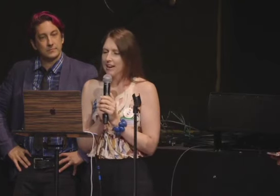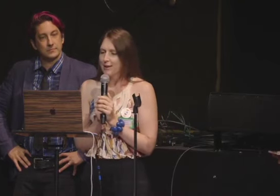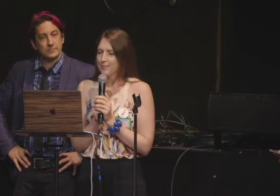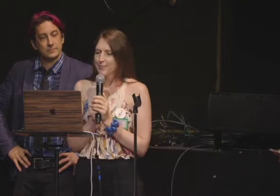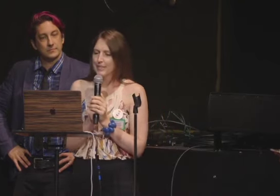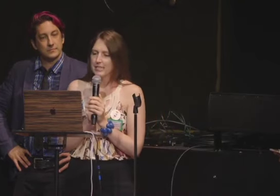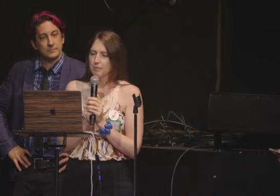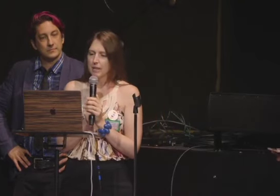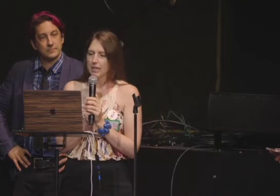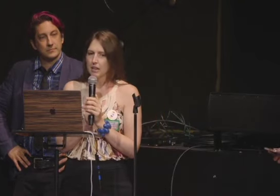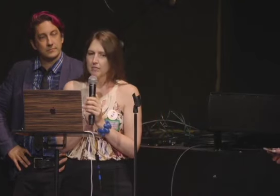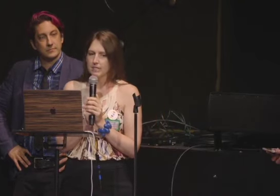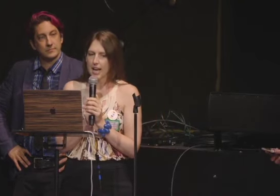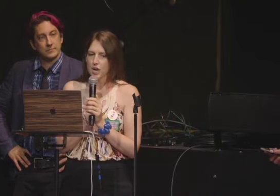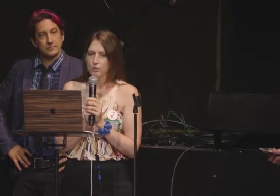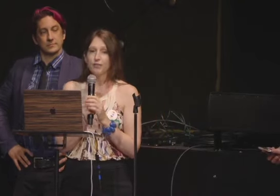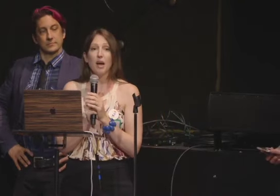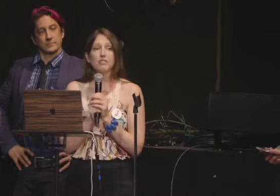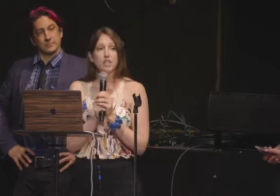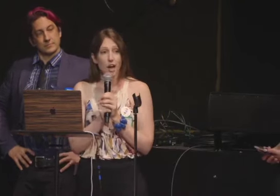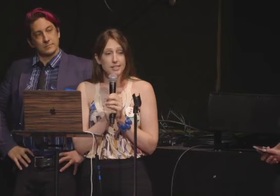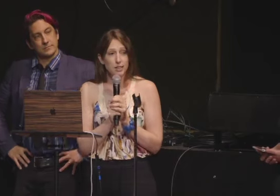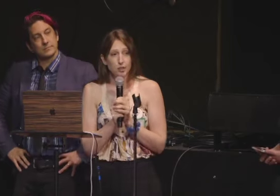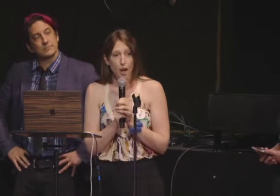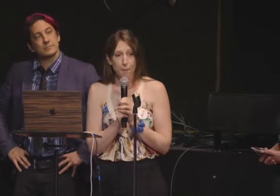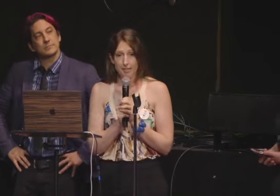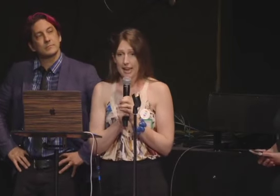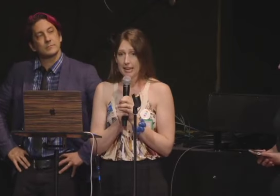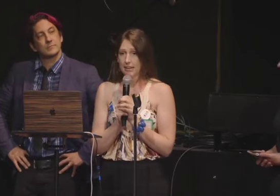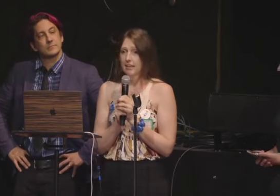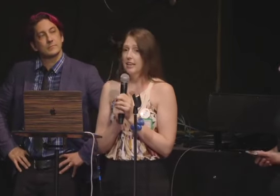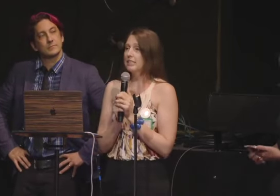And speaking of sound, if you have songs in your play,